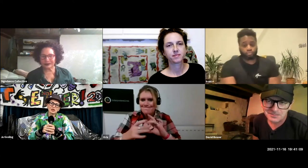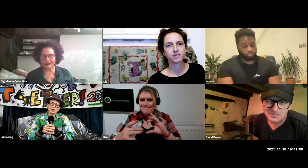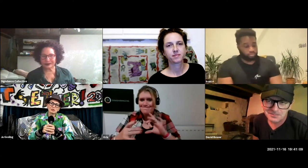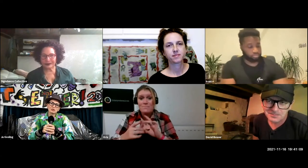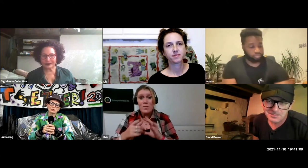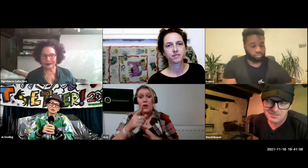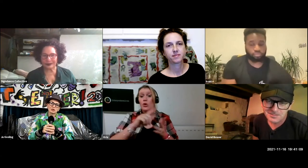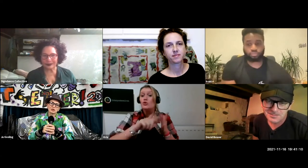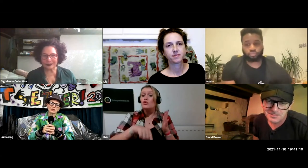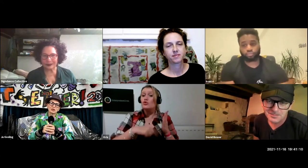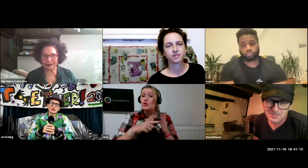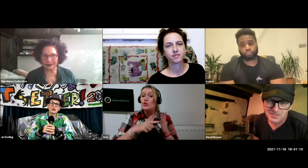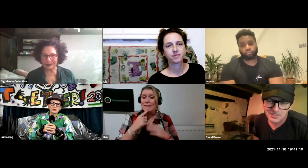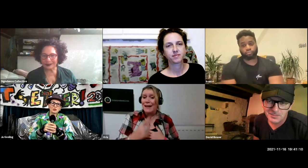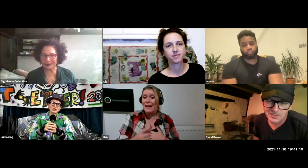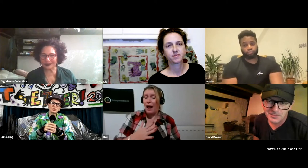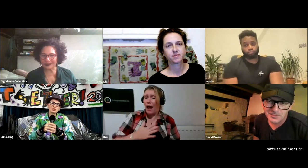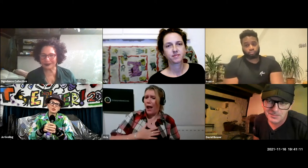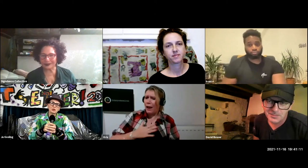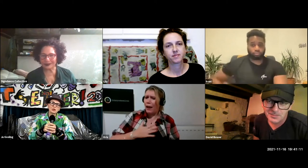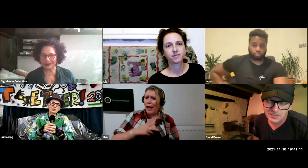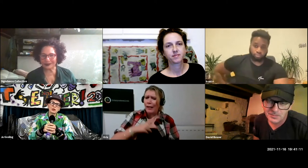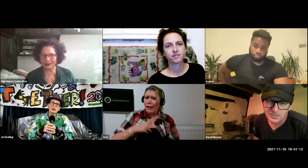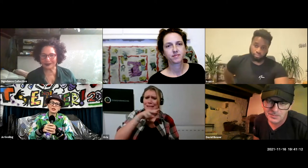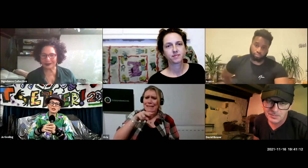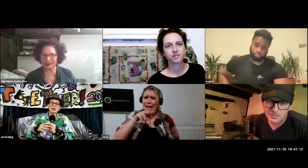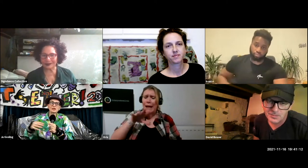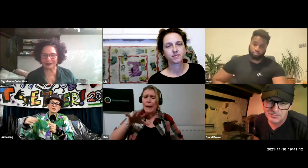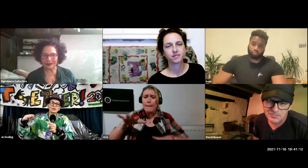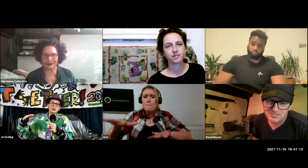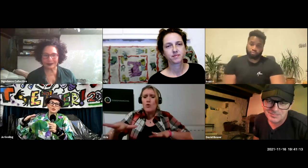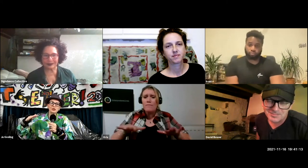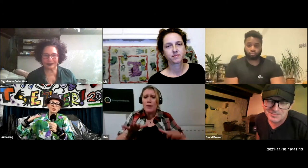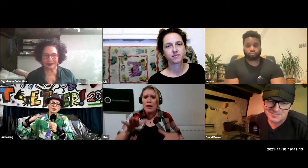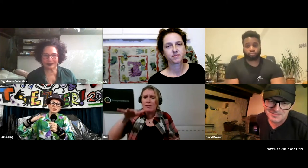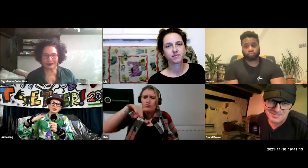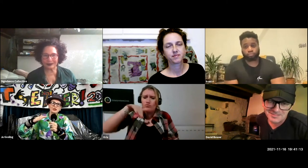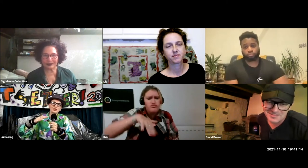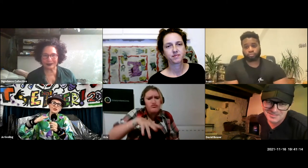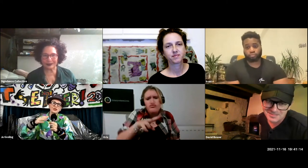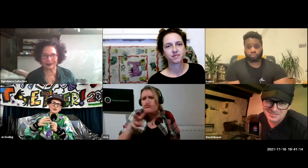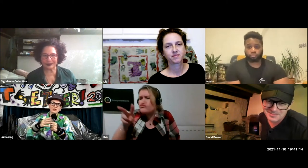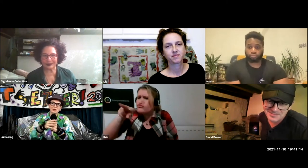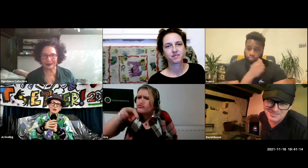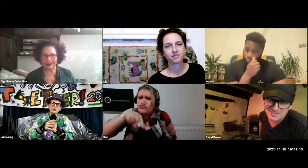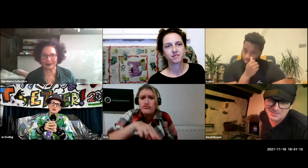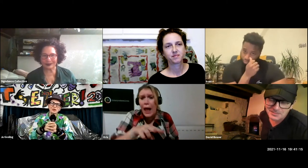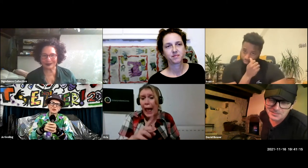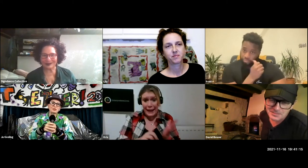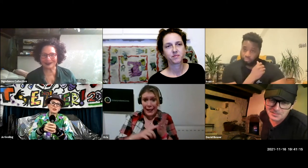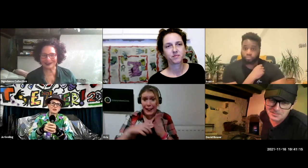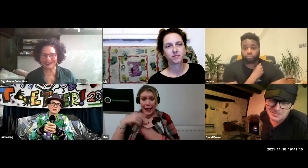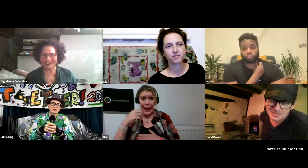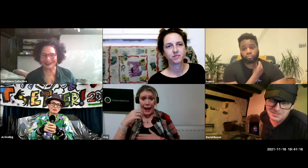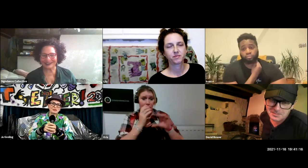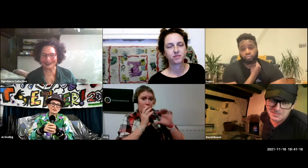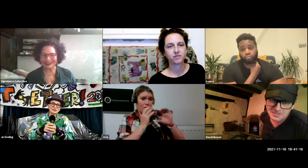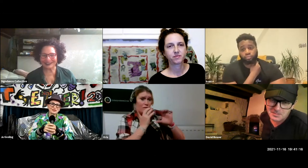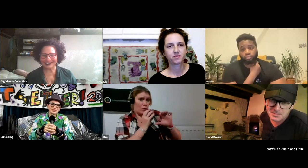beautiful guitar playing. We have been joined by Julie Newman our chair and no